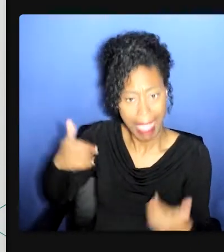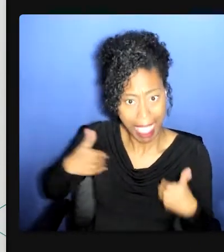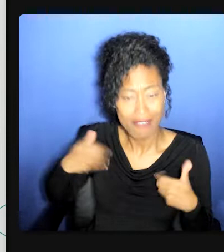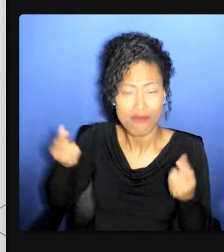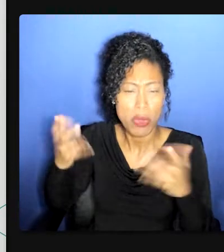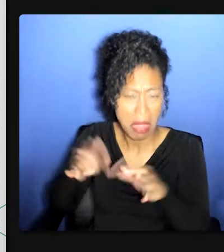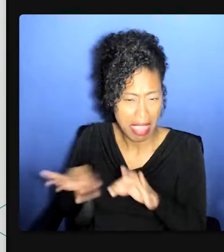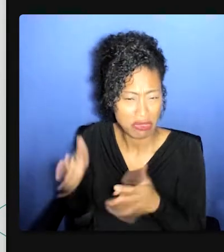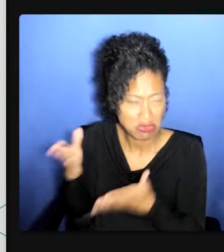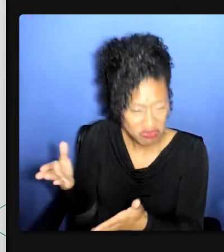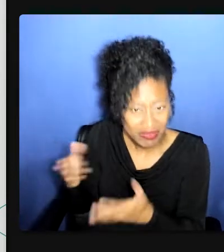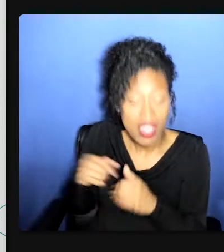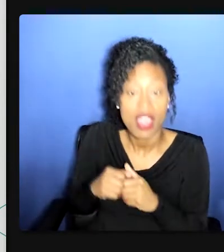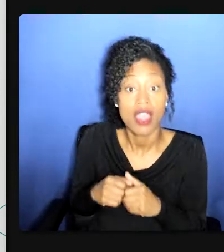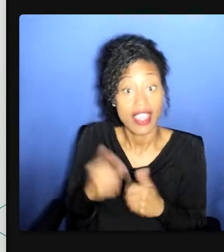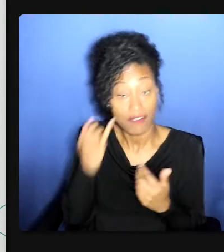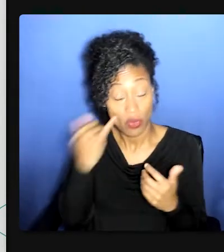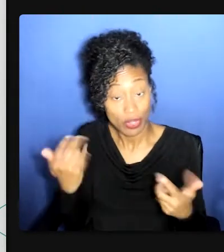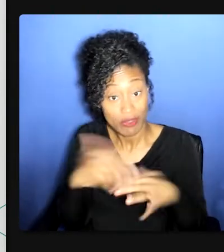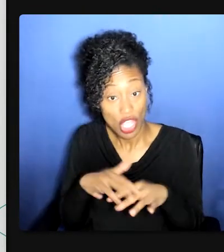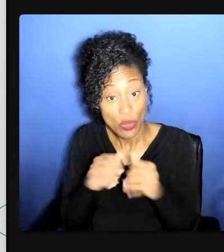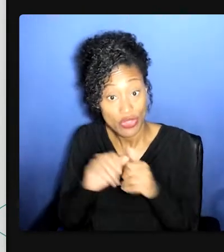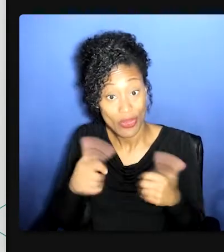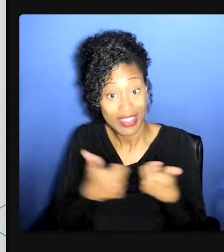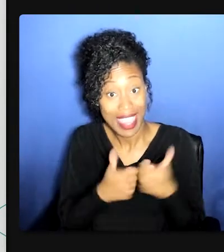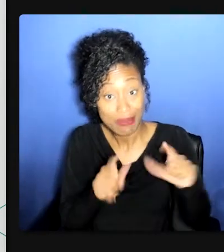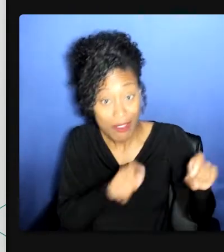To learn how to integrate GSDK with your game servers